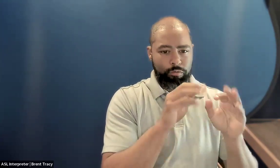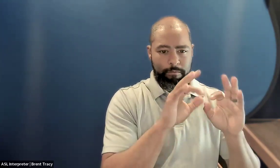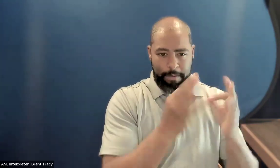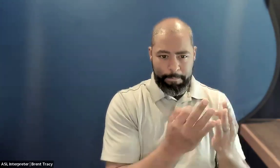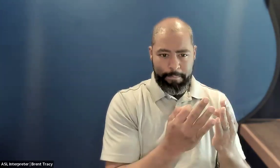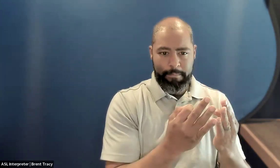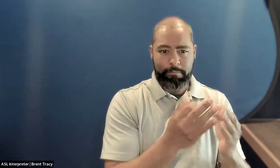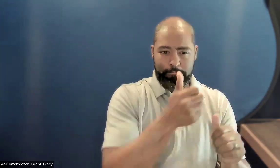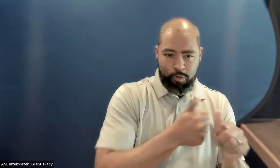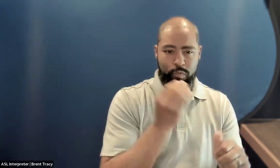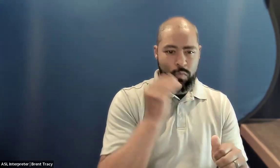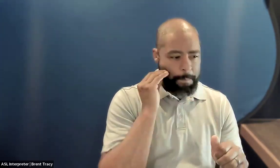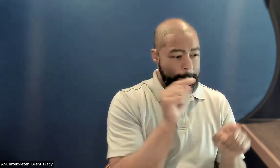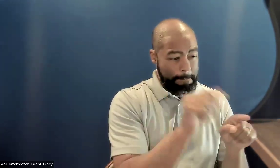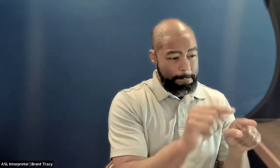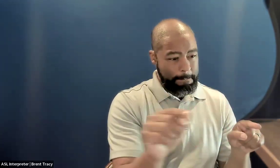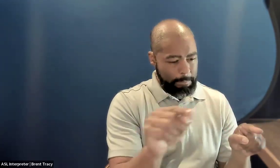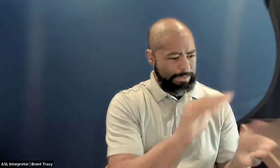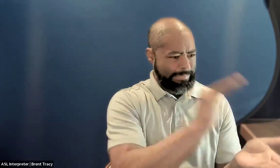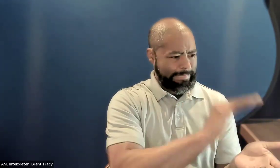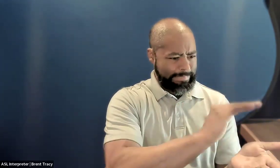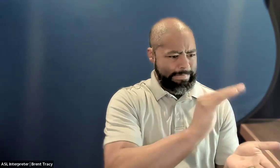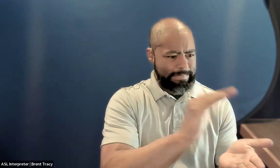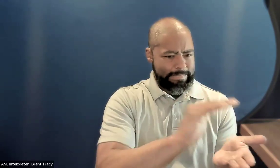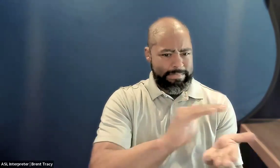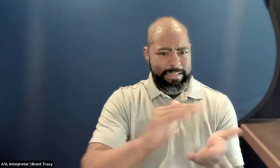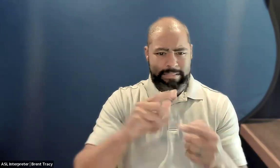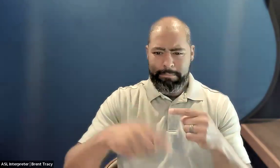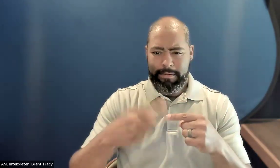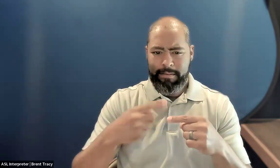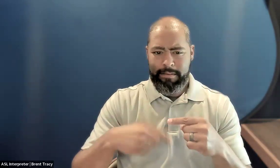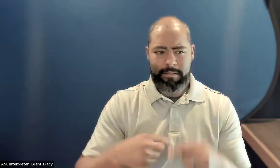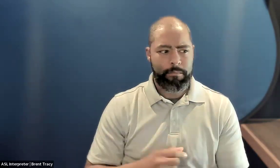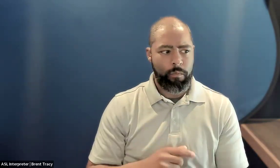expressed as total VMT for the project as opposed to just the